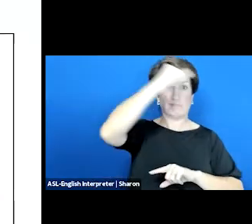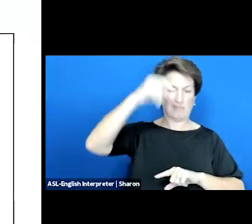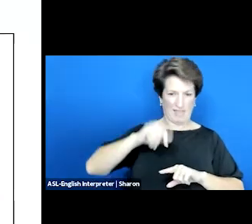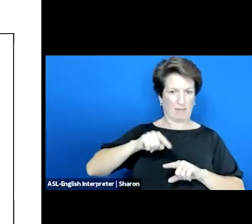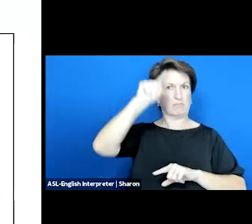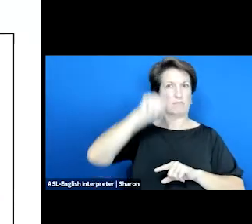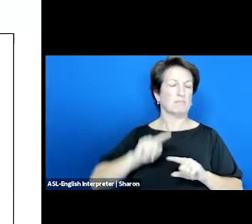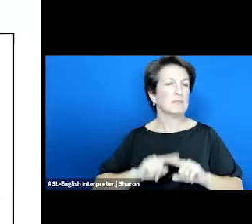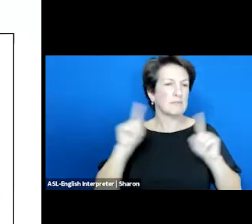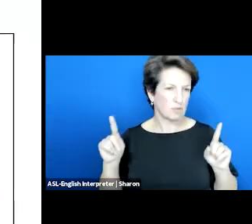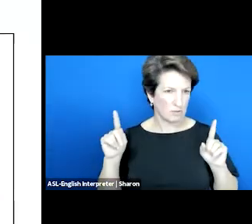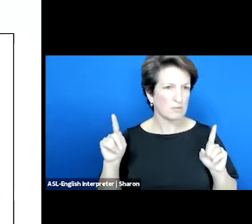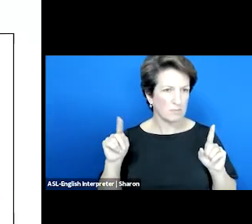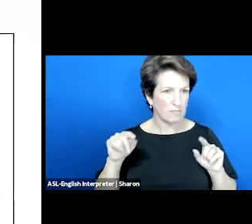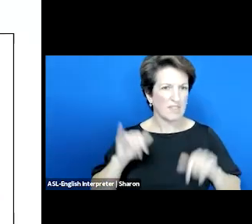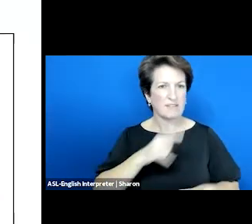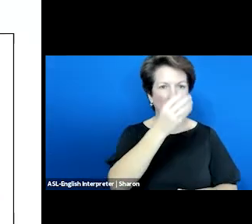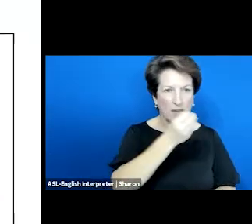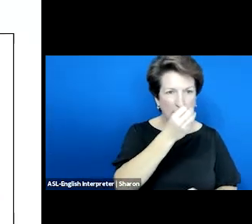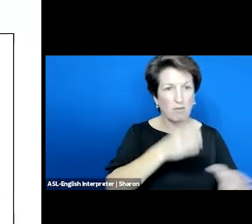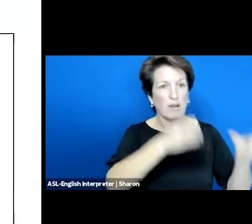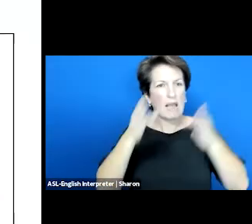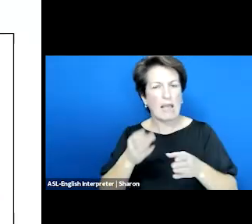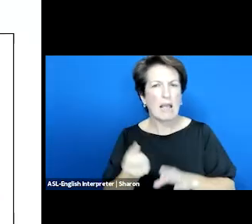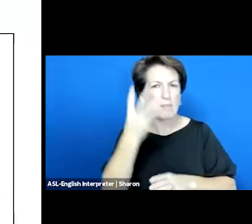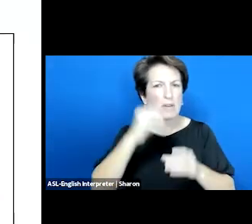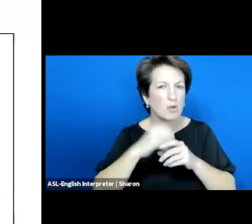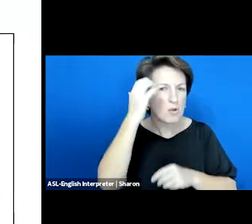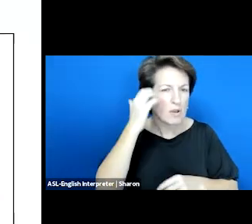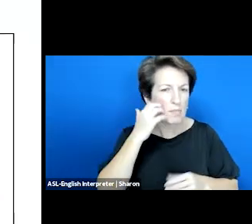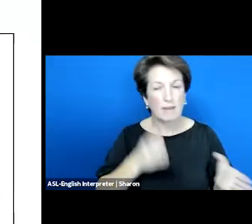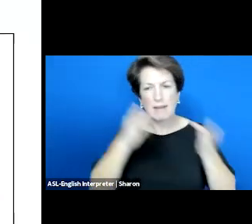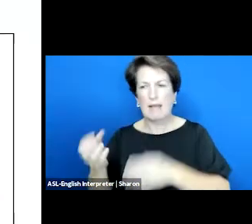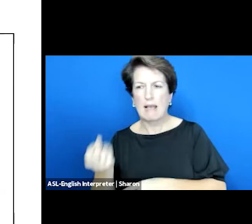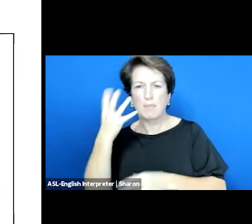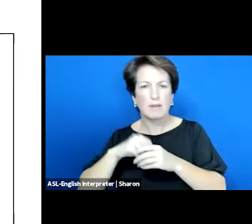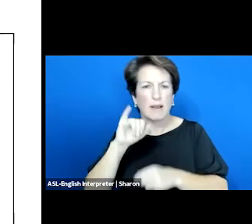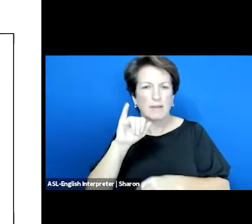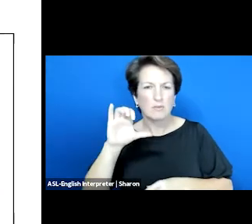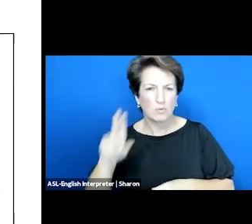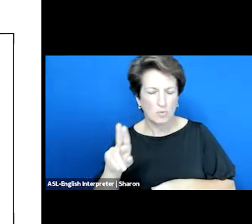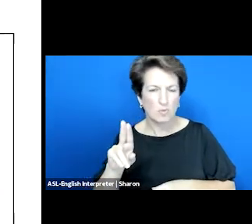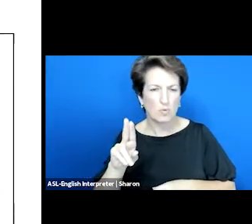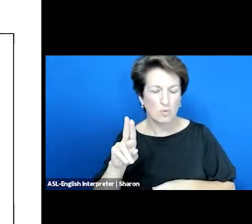Ontario science table. It shows three different graphs